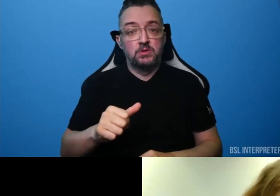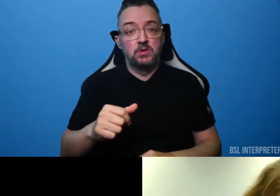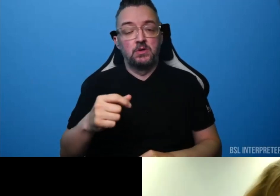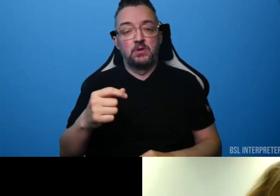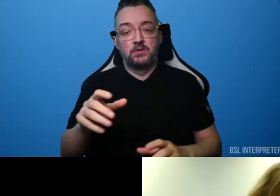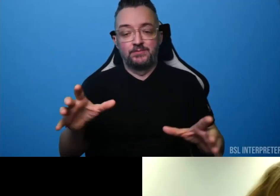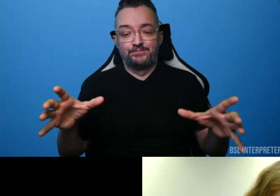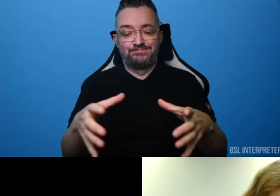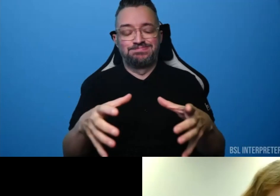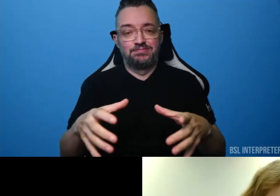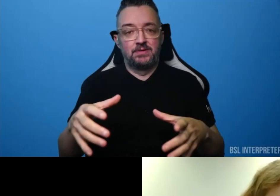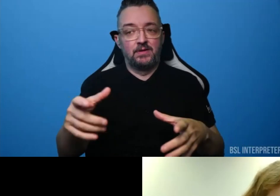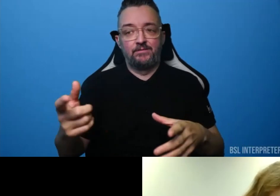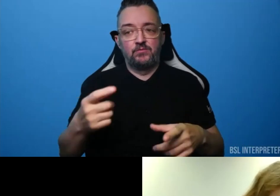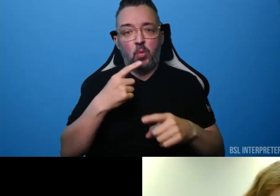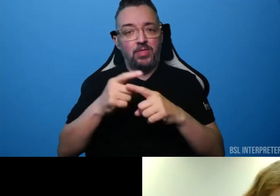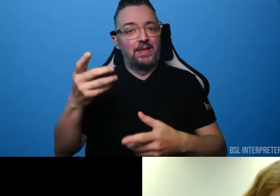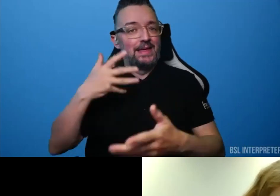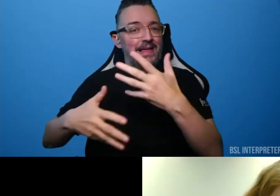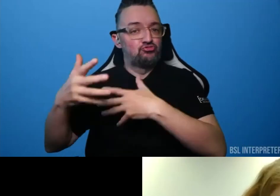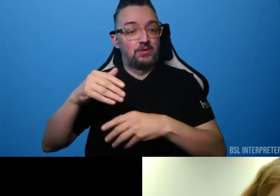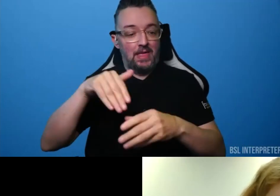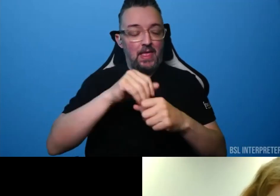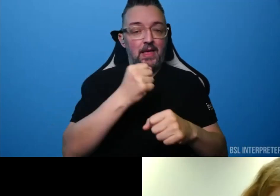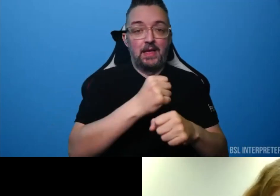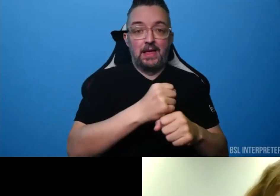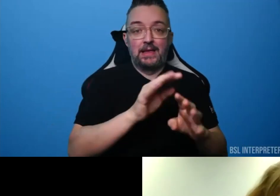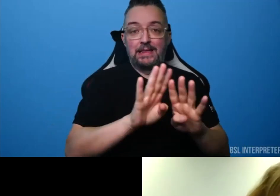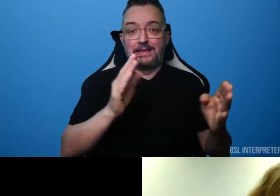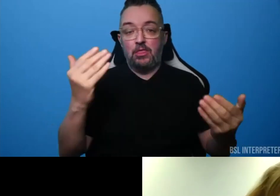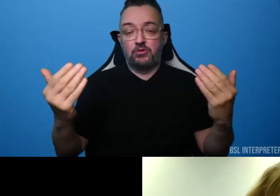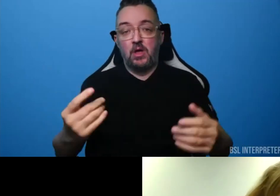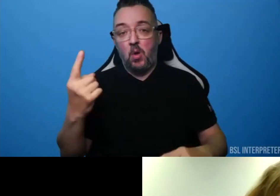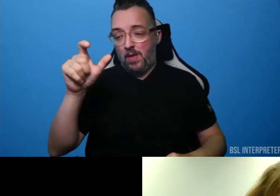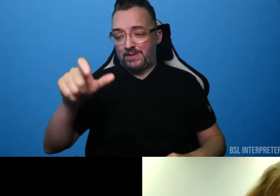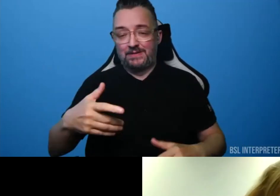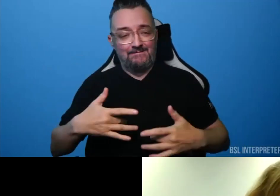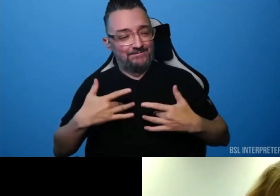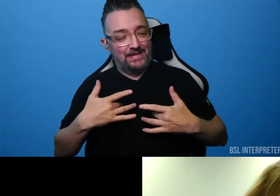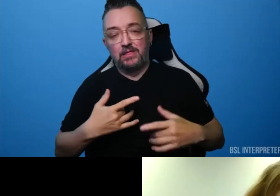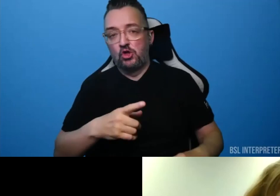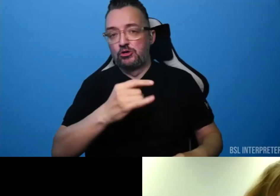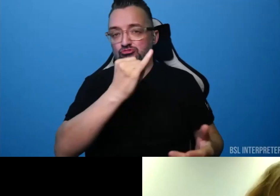this history in the gallery. And actually one of the participants felt so strongly that that was the wrong way to go